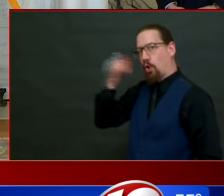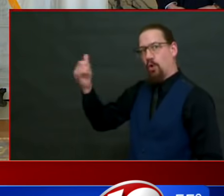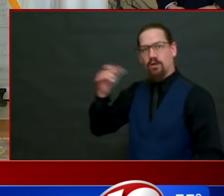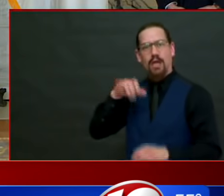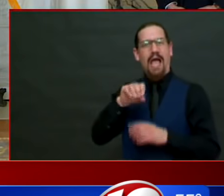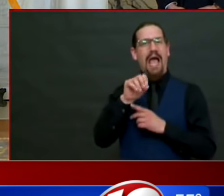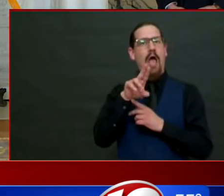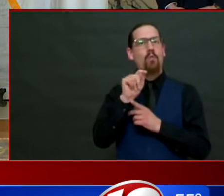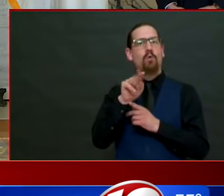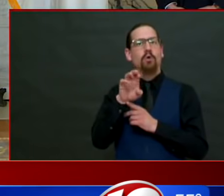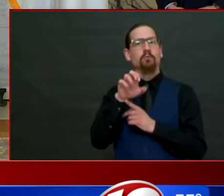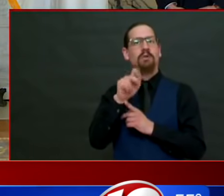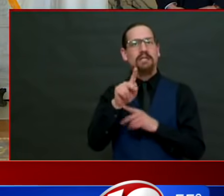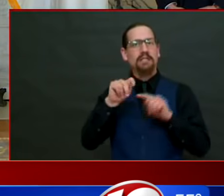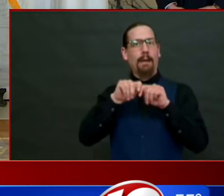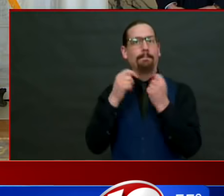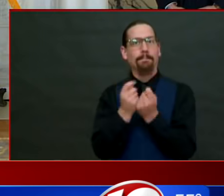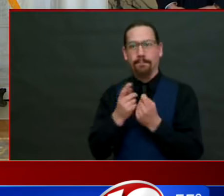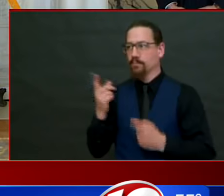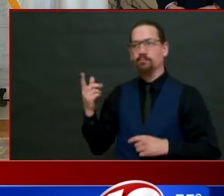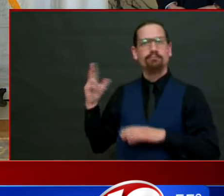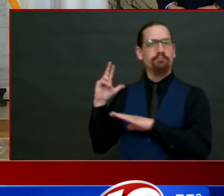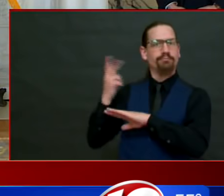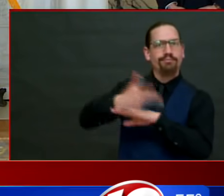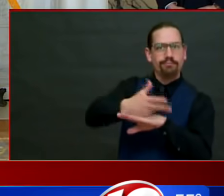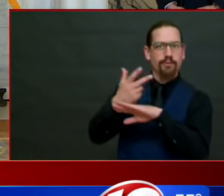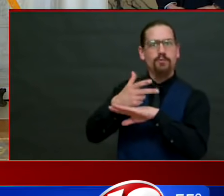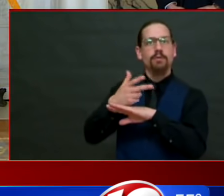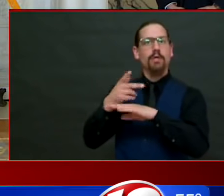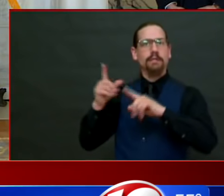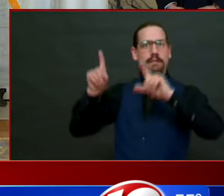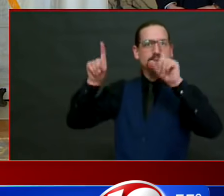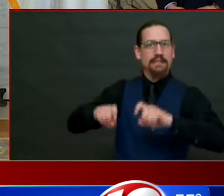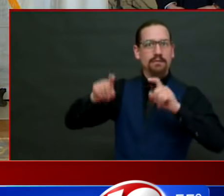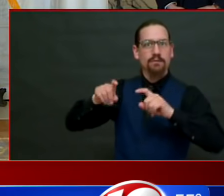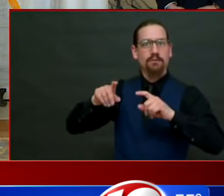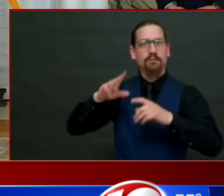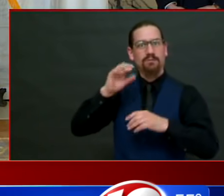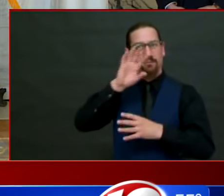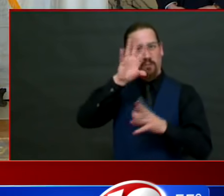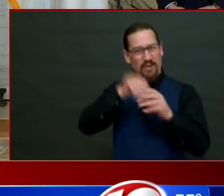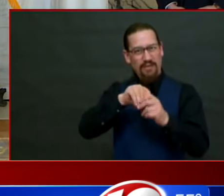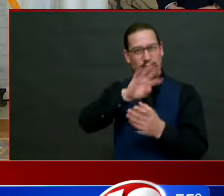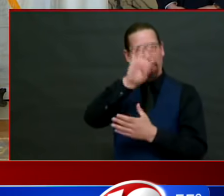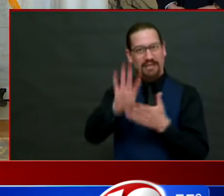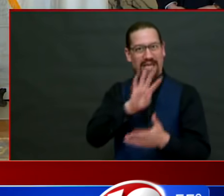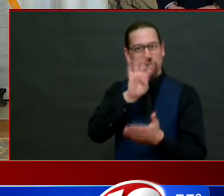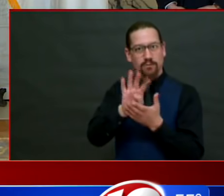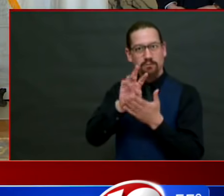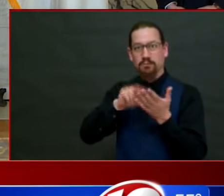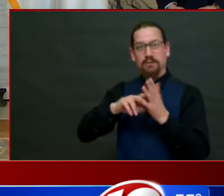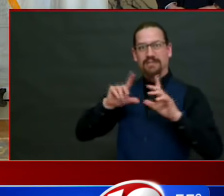THAT MEANS OUR TEAM HAS TO TEST EVERYONE, DO CONTACT TRACING, TEST EVERYONE INCONTACT, ALL POSITIVE FOLKS GET ISOLATED AND THE REST OF US GO ON WITH OUR